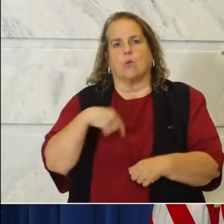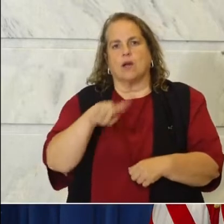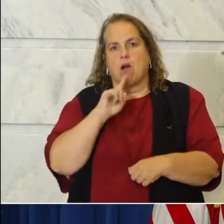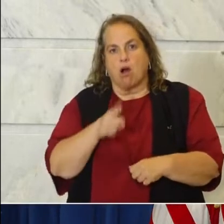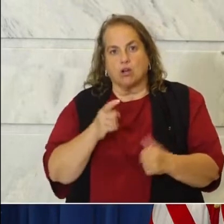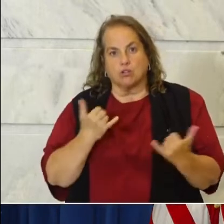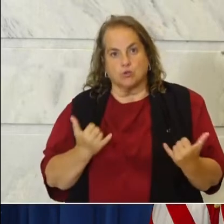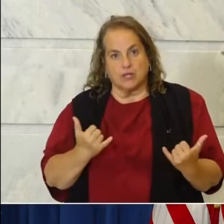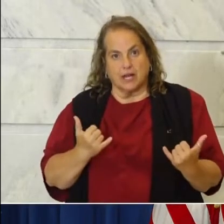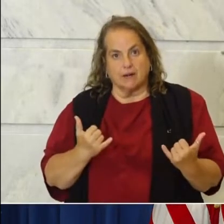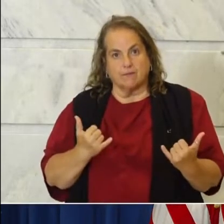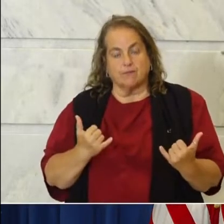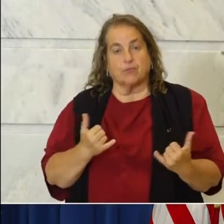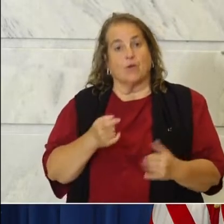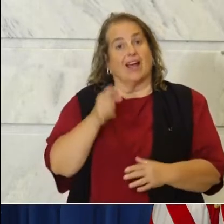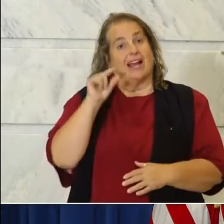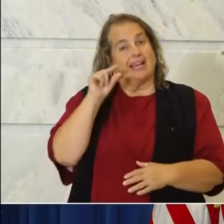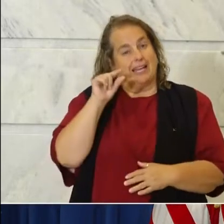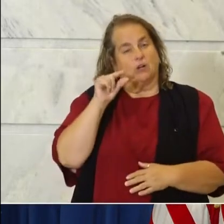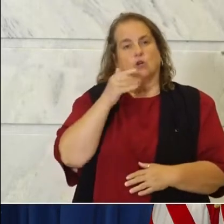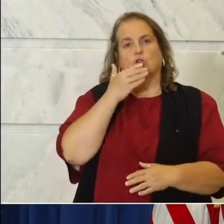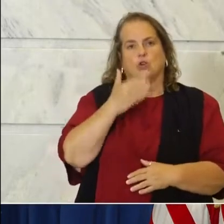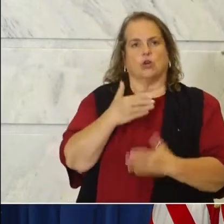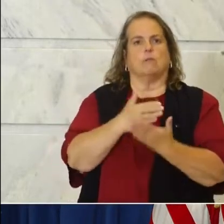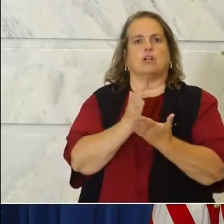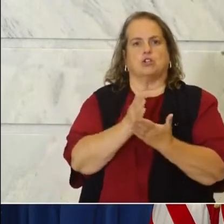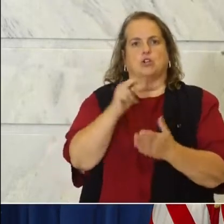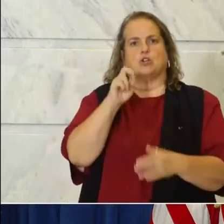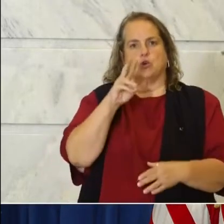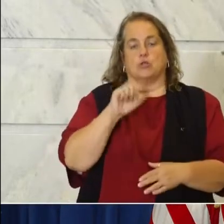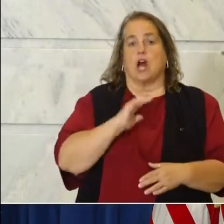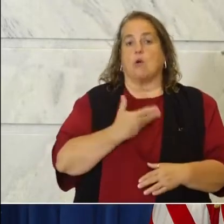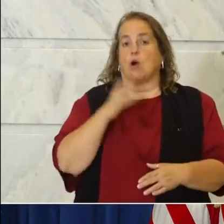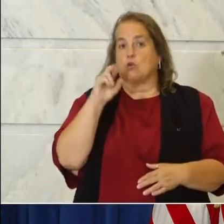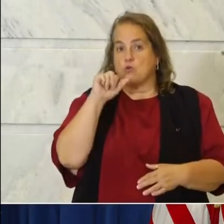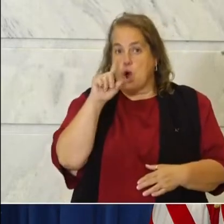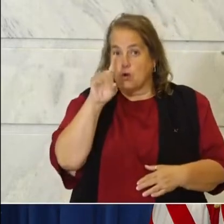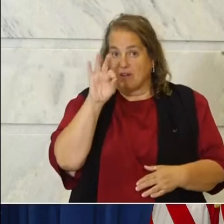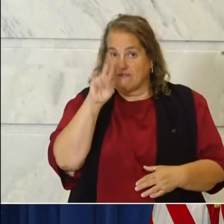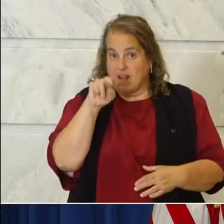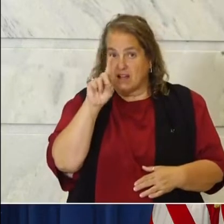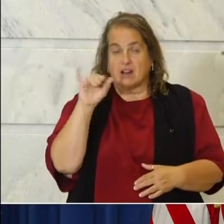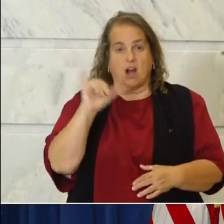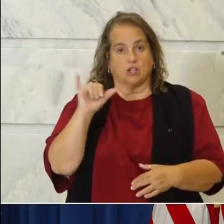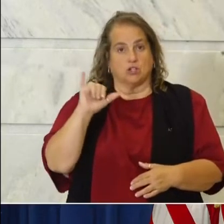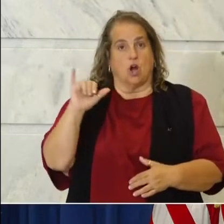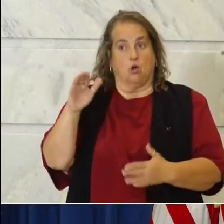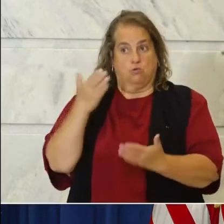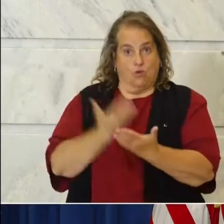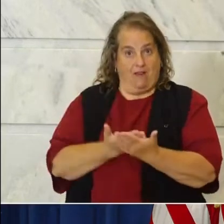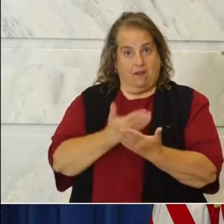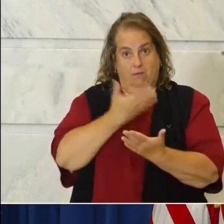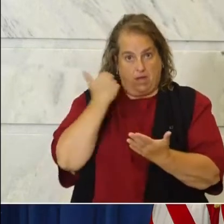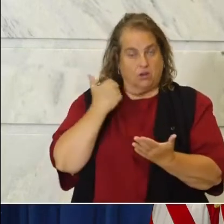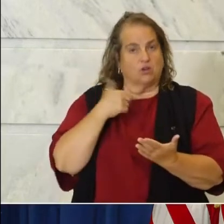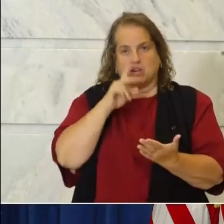a little good budgetary news as you remember a road fund also came in better. It doesn't look like we're gonna have to have any budget reduction